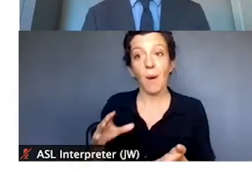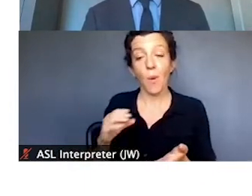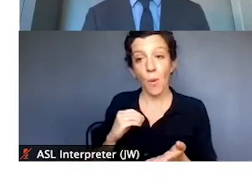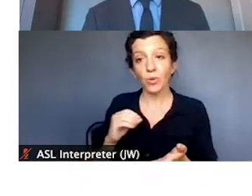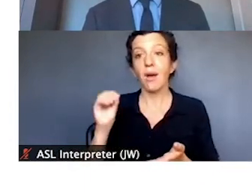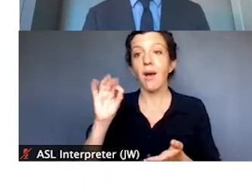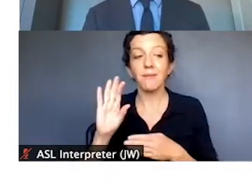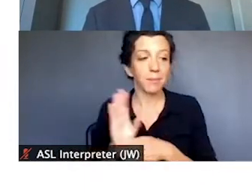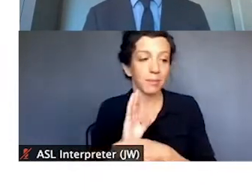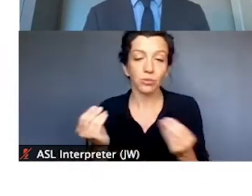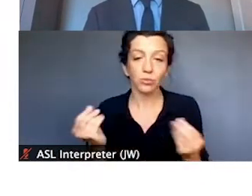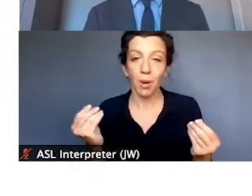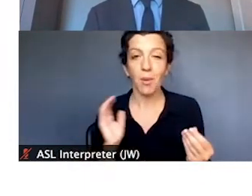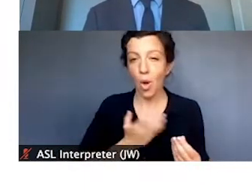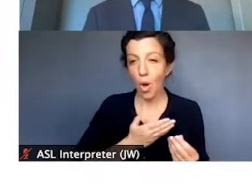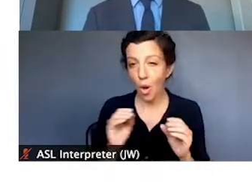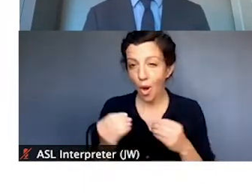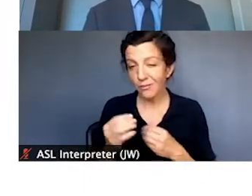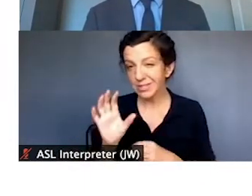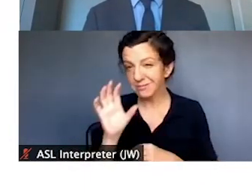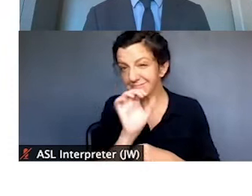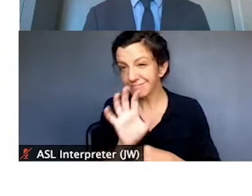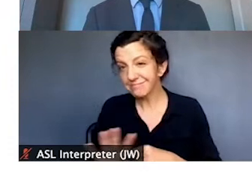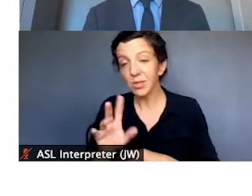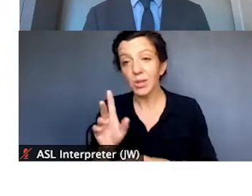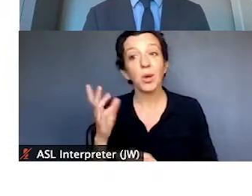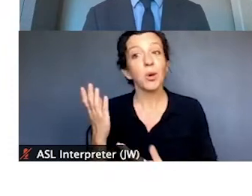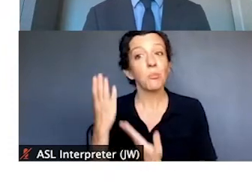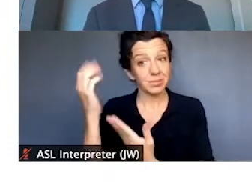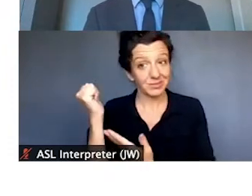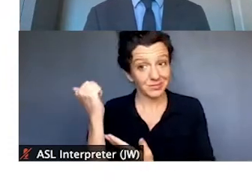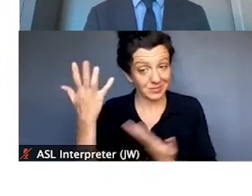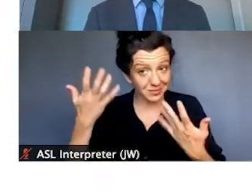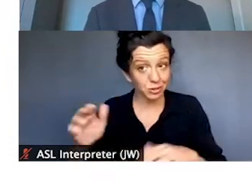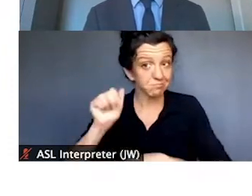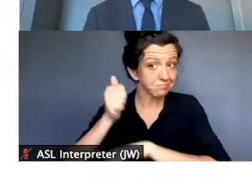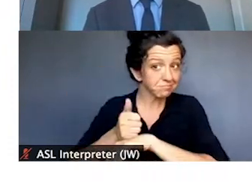Our office estimates that Prop 15, once it has been fully implemented in around 2025,